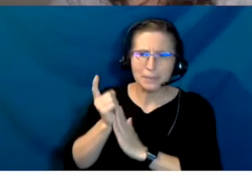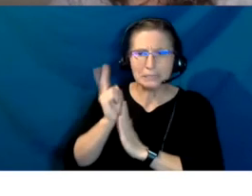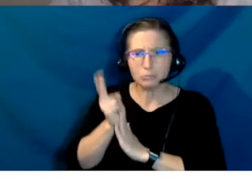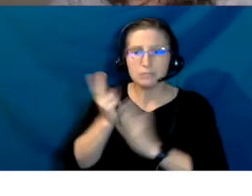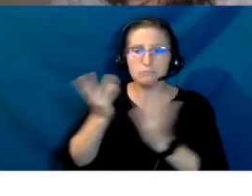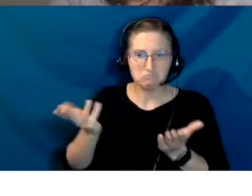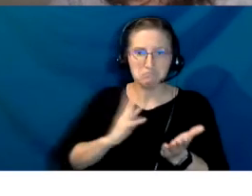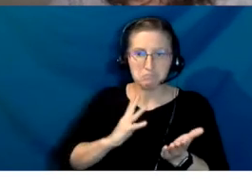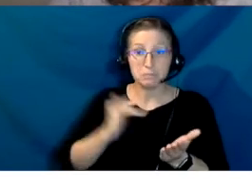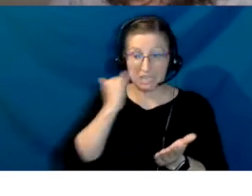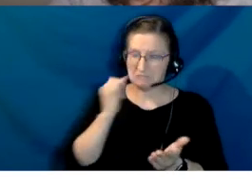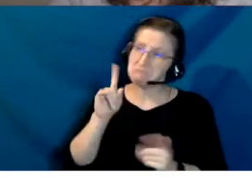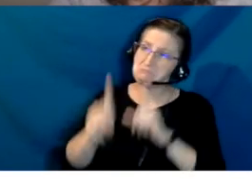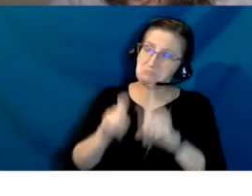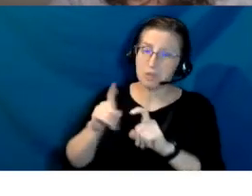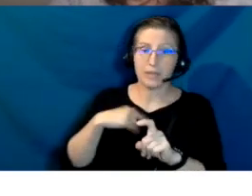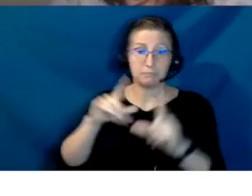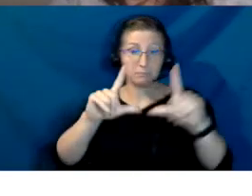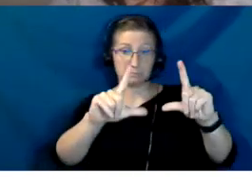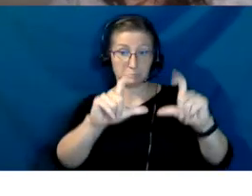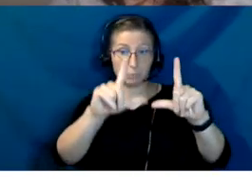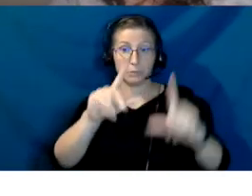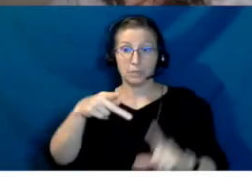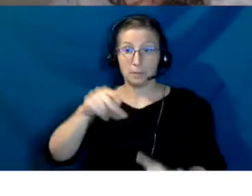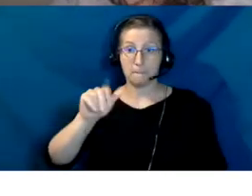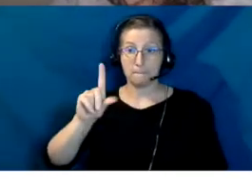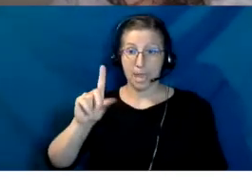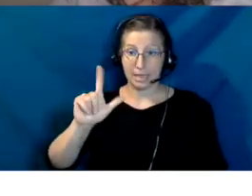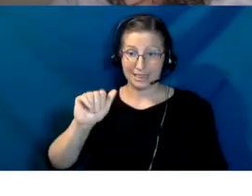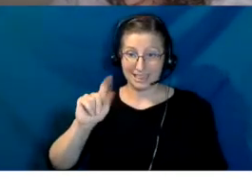you have some questions, just go to the Padlet. And just put them down. I would like to ask